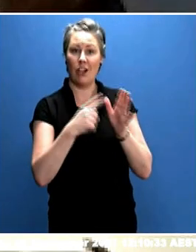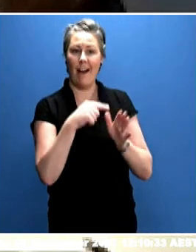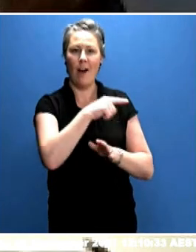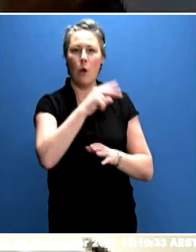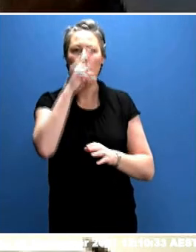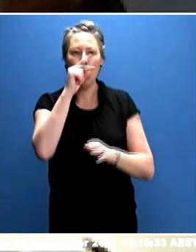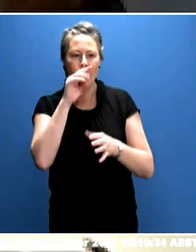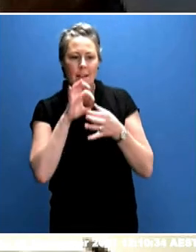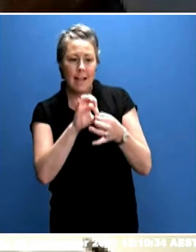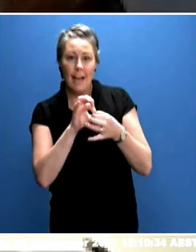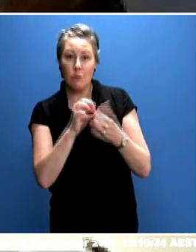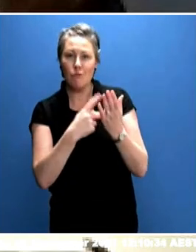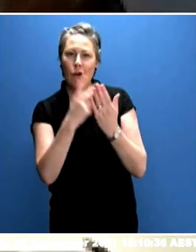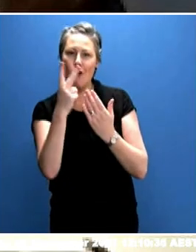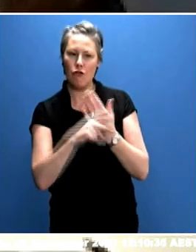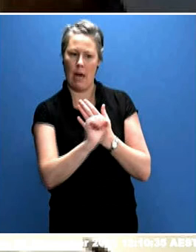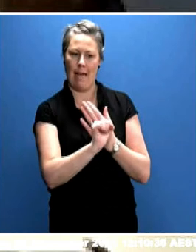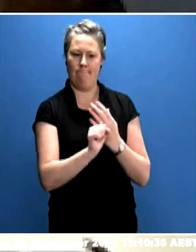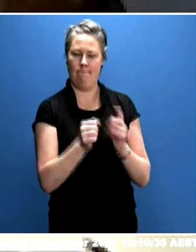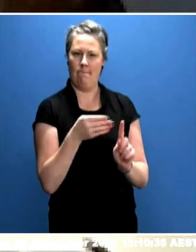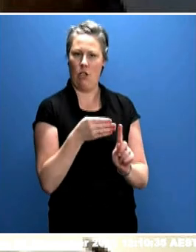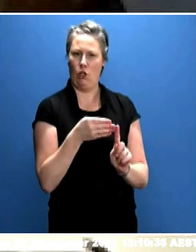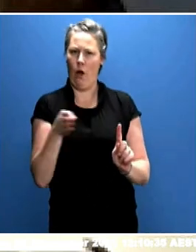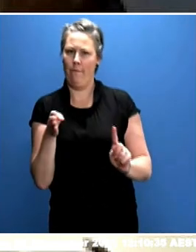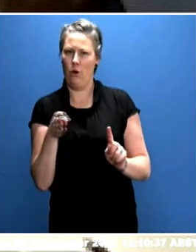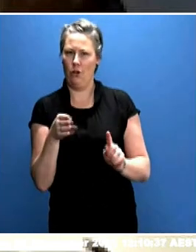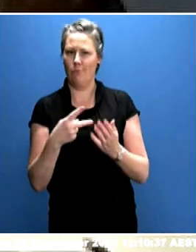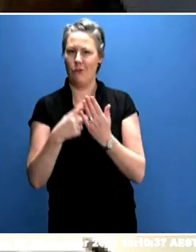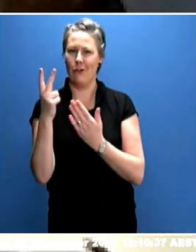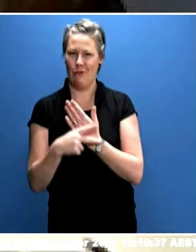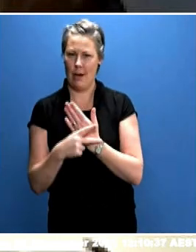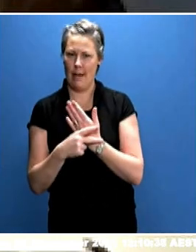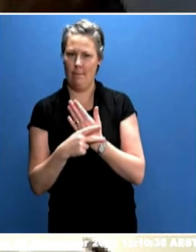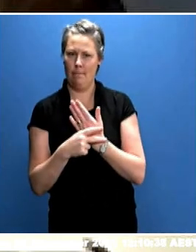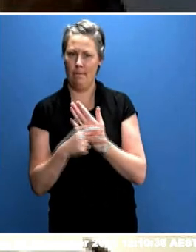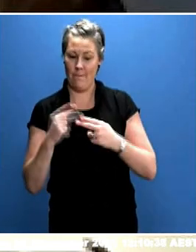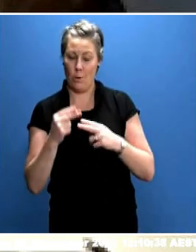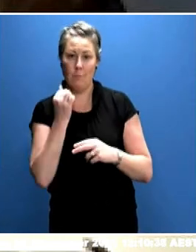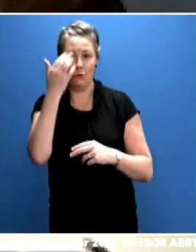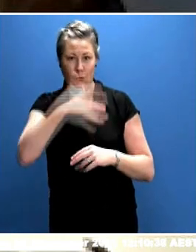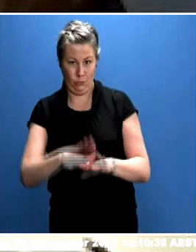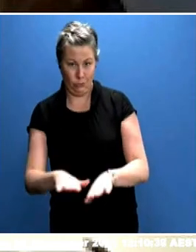which is a diversion program helping Aboriginal children involved in